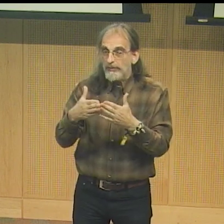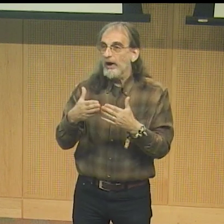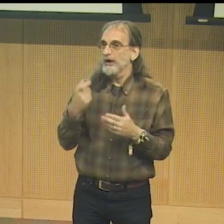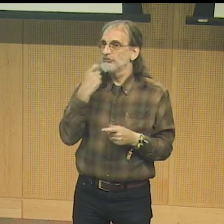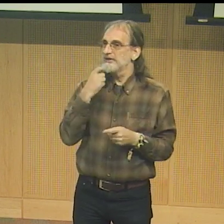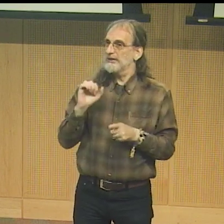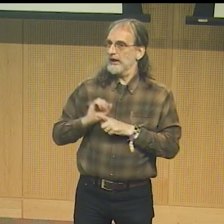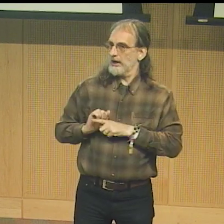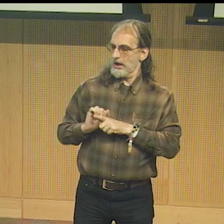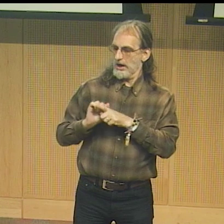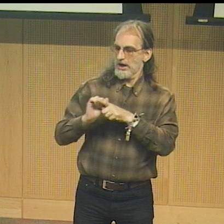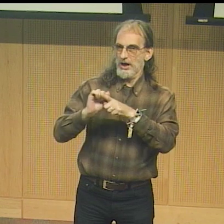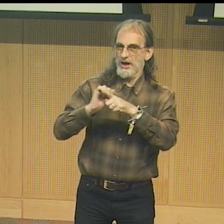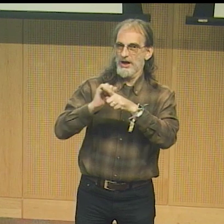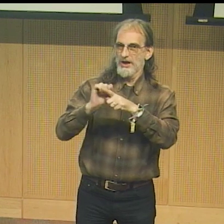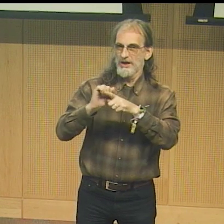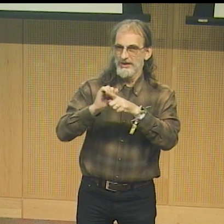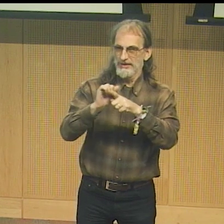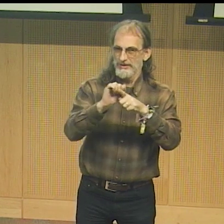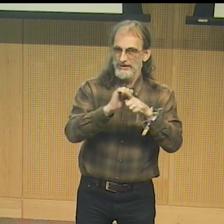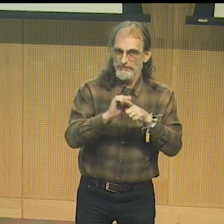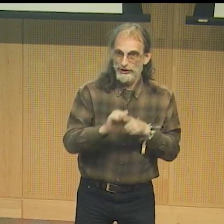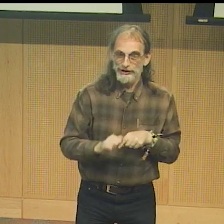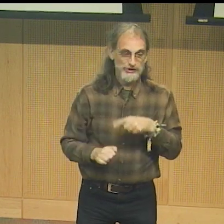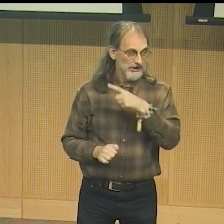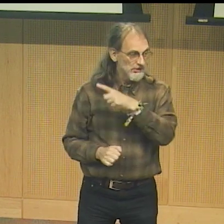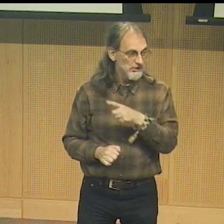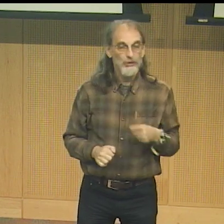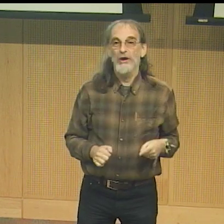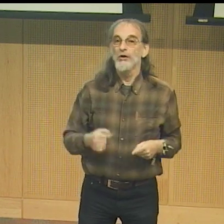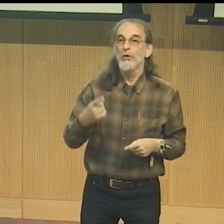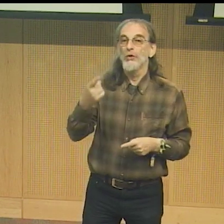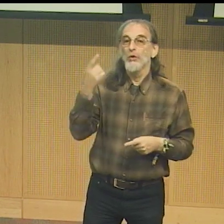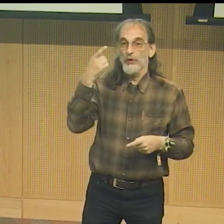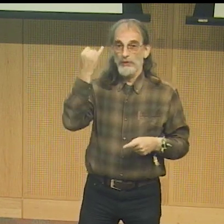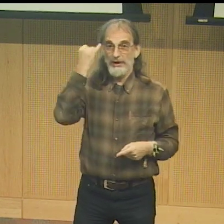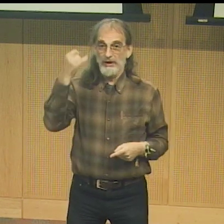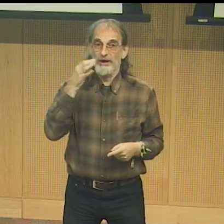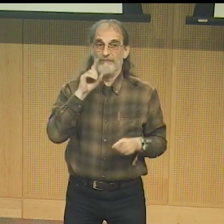tweaked and polished and refined. So, let me begin by asking you this question.